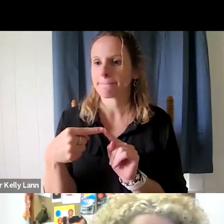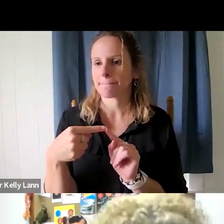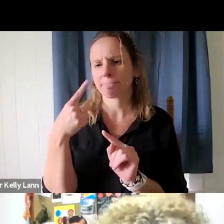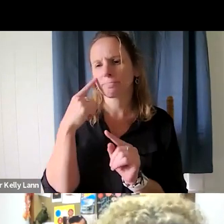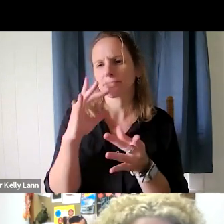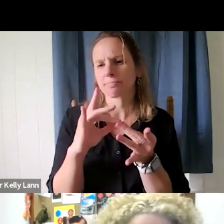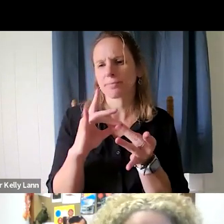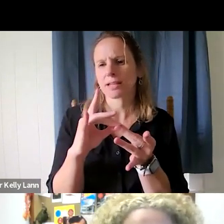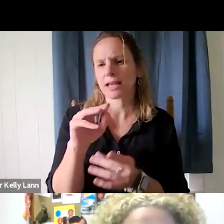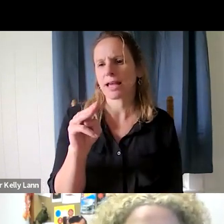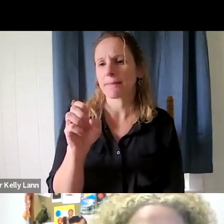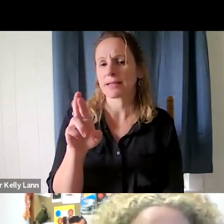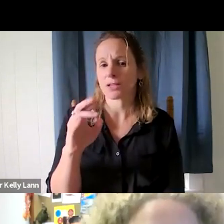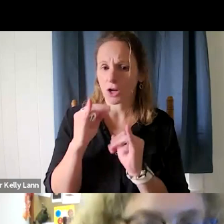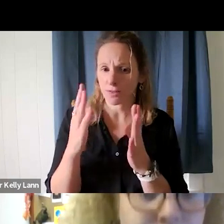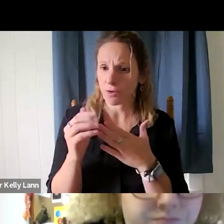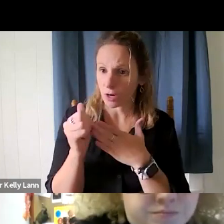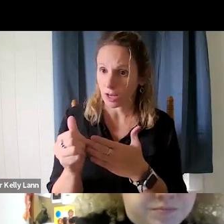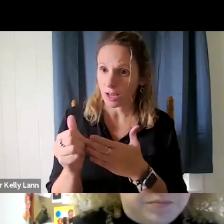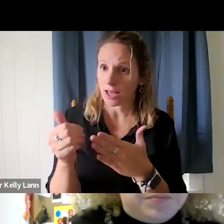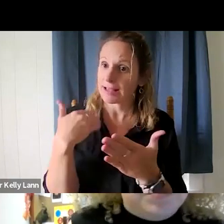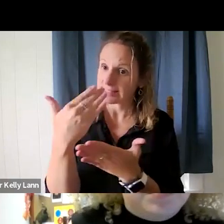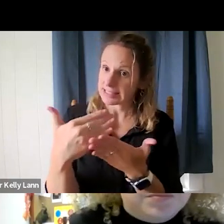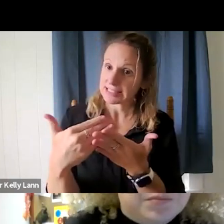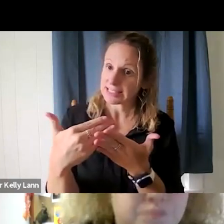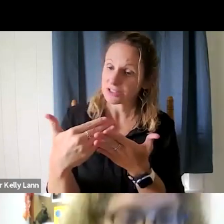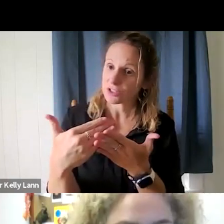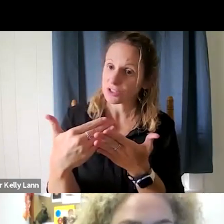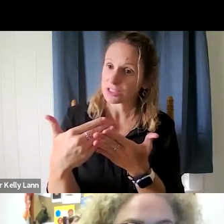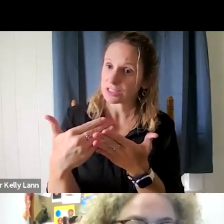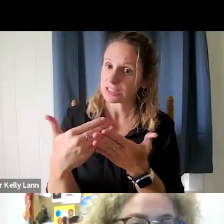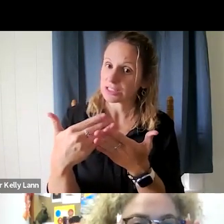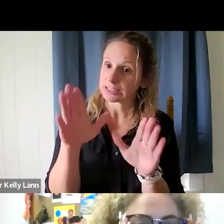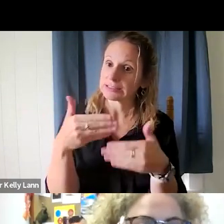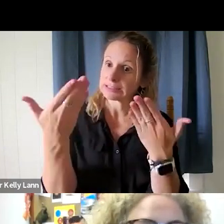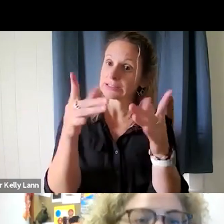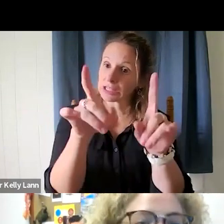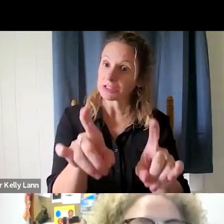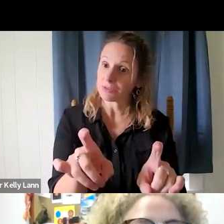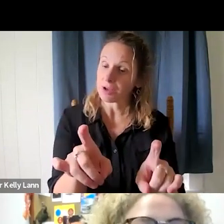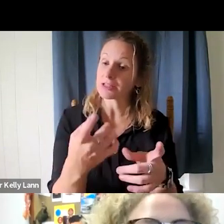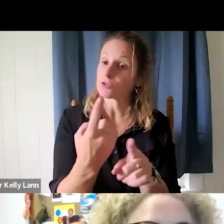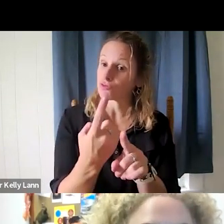you know, our MSR Interview Guide does have a section on suggested questions to ask for individuals